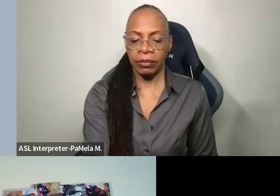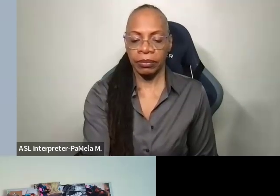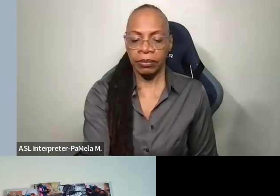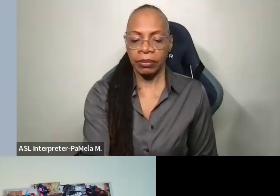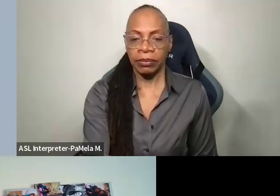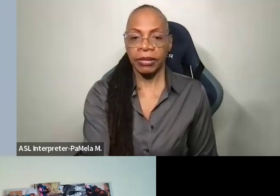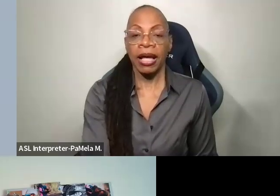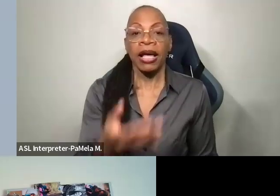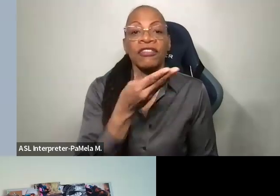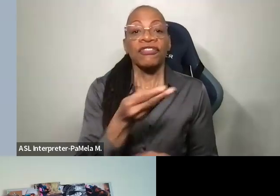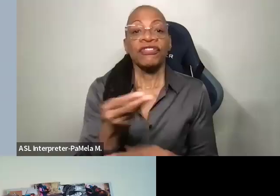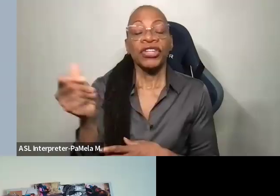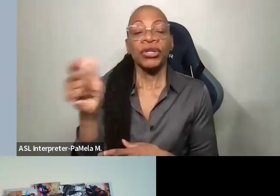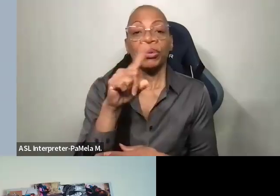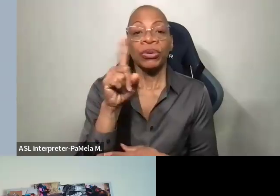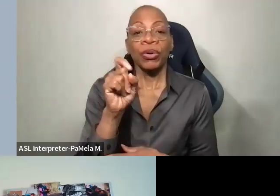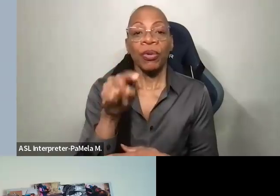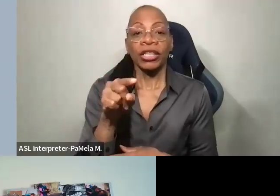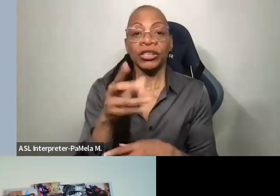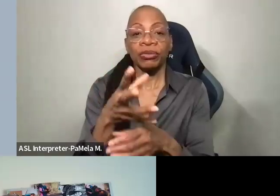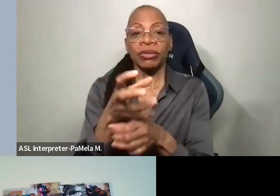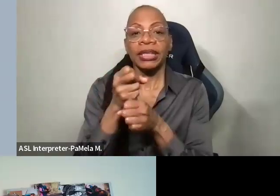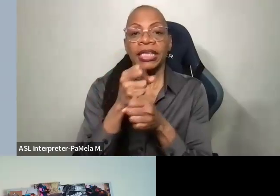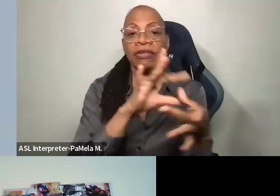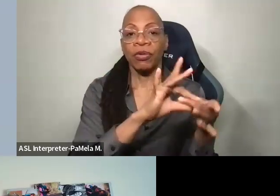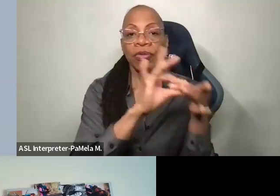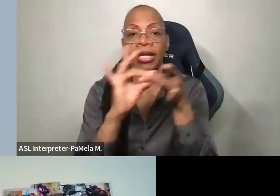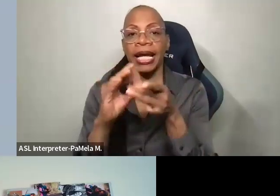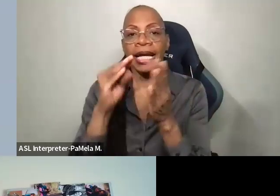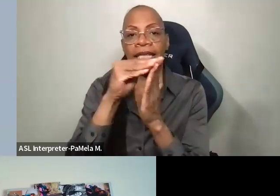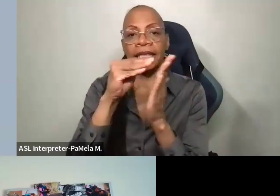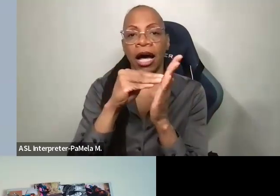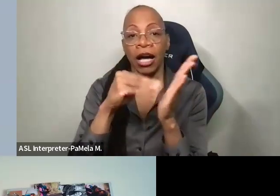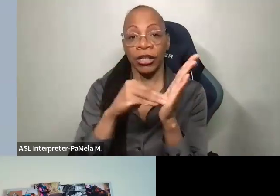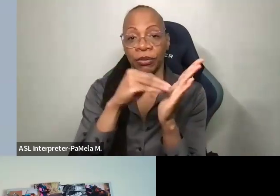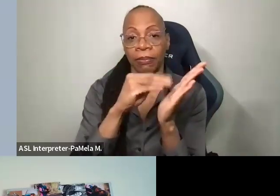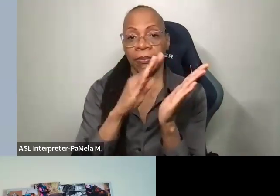There's a couple of questions that are coming in kind of related to documenting contacts,